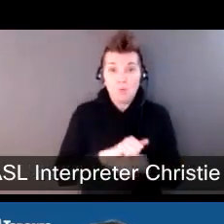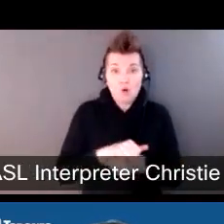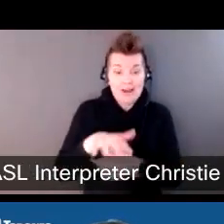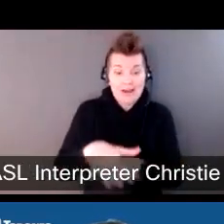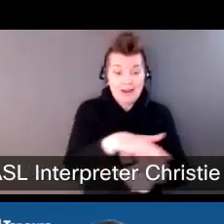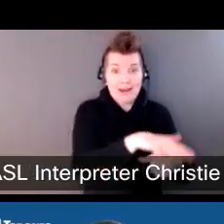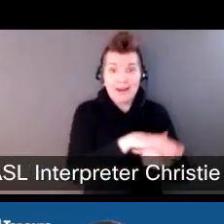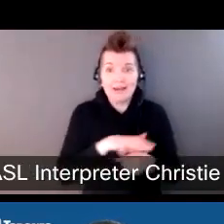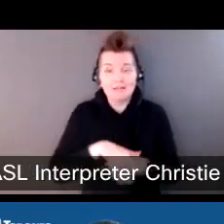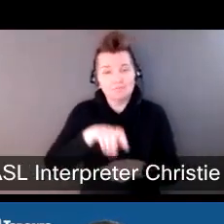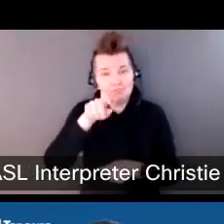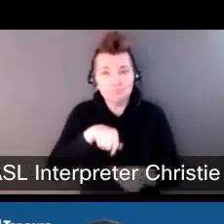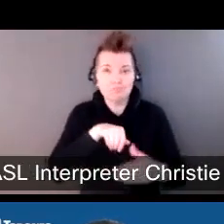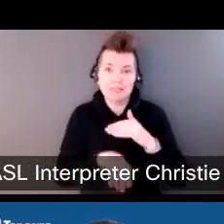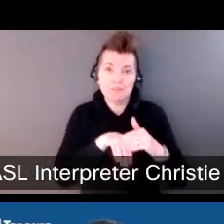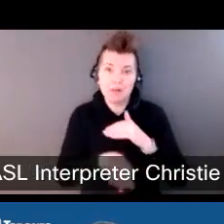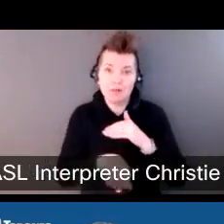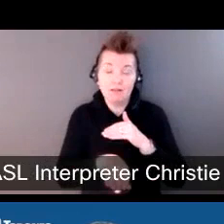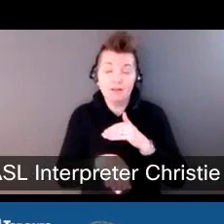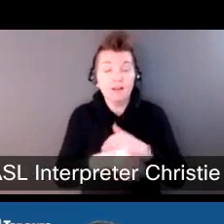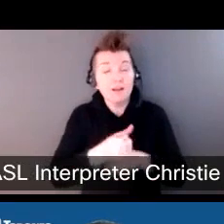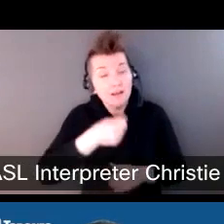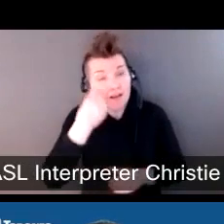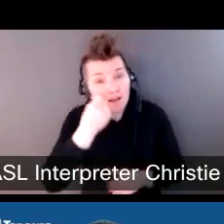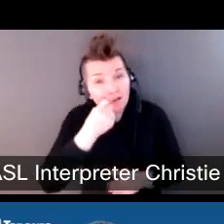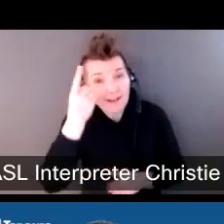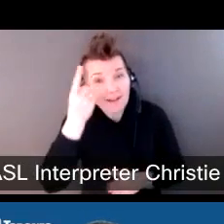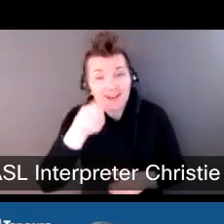That being said, we recognize we're a long way from where we need to be.